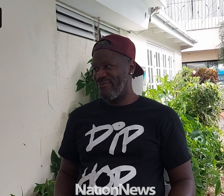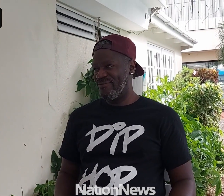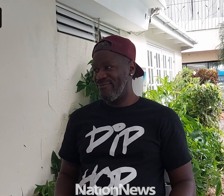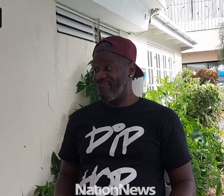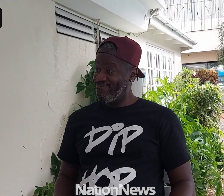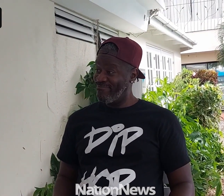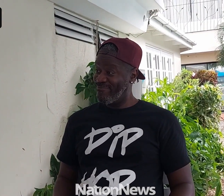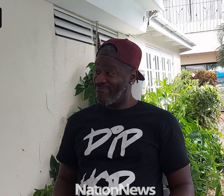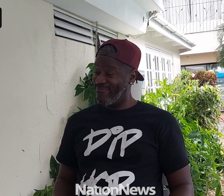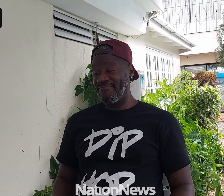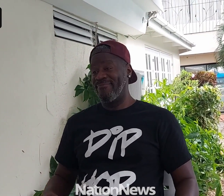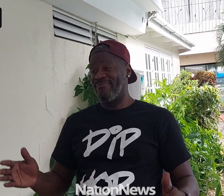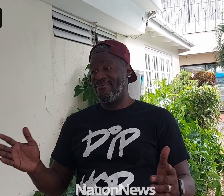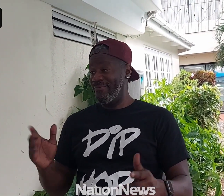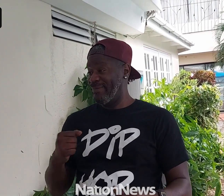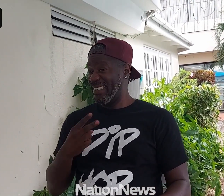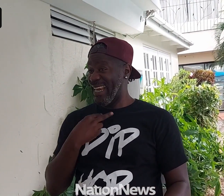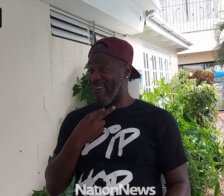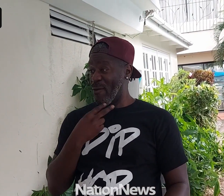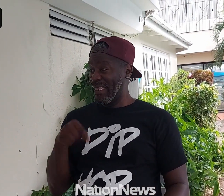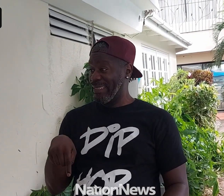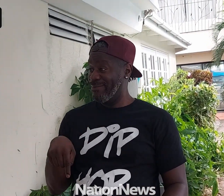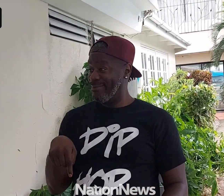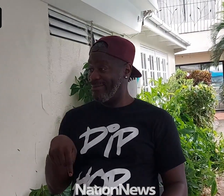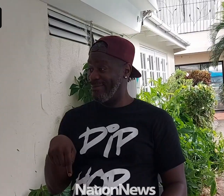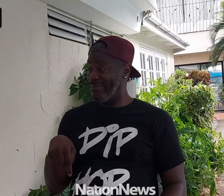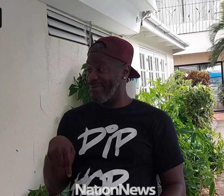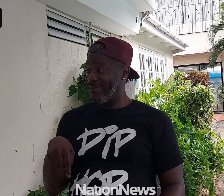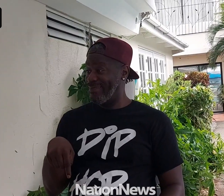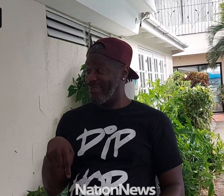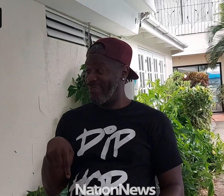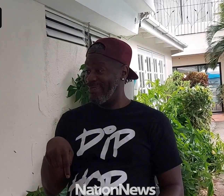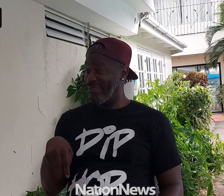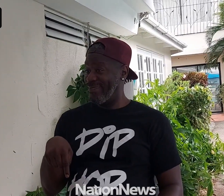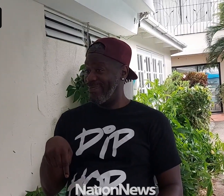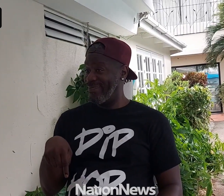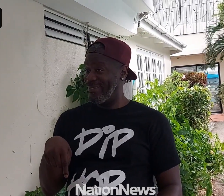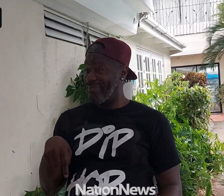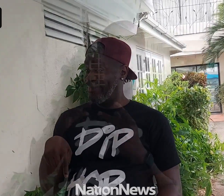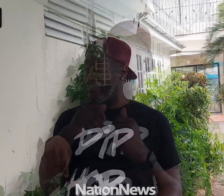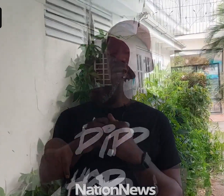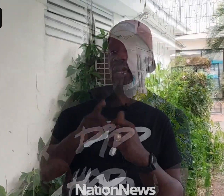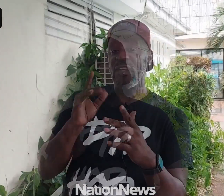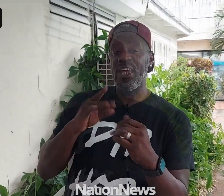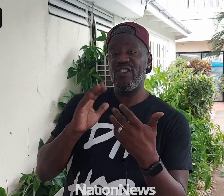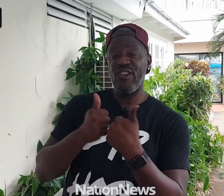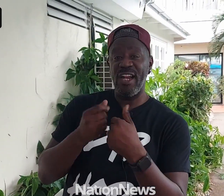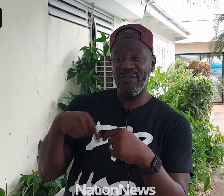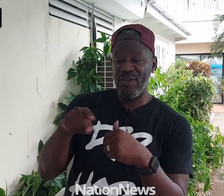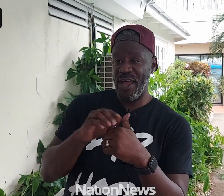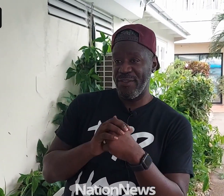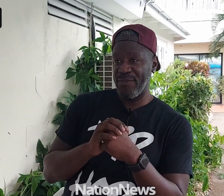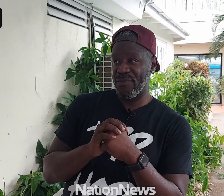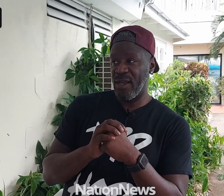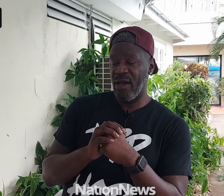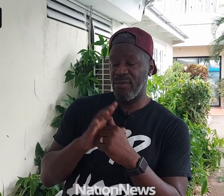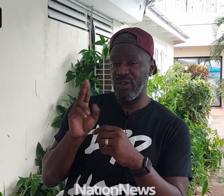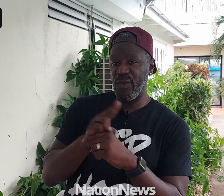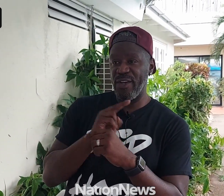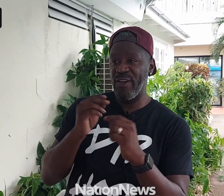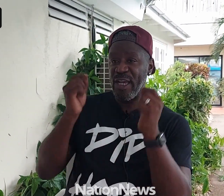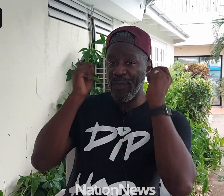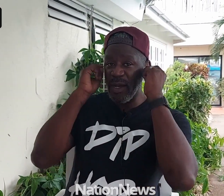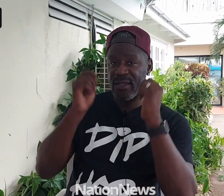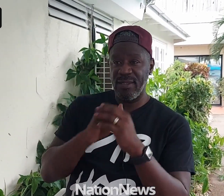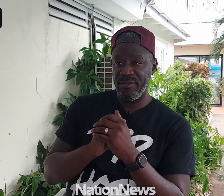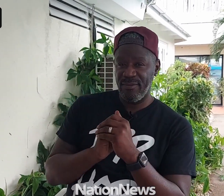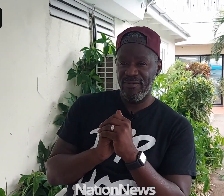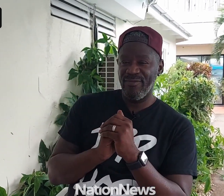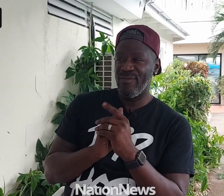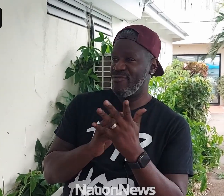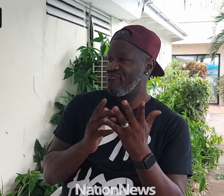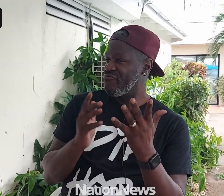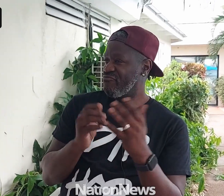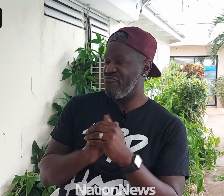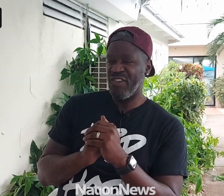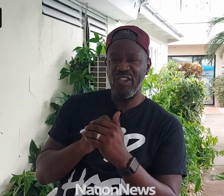do can I use my voice for this okay so here's a challenge for you guys um you wear earplugs just